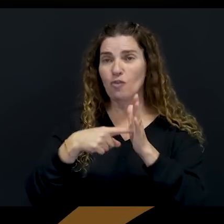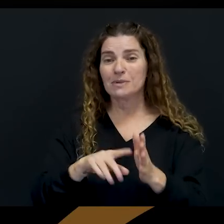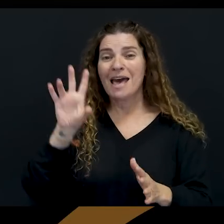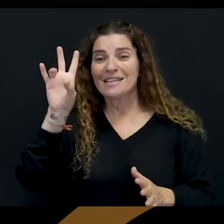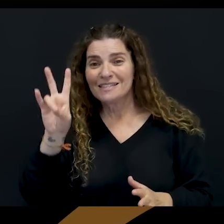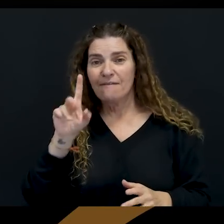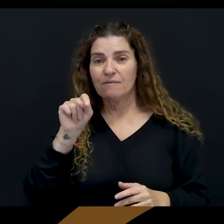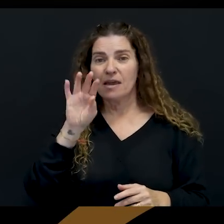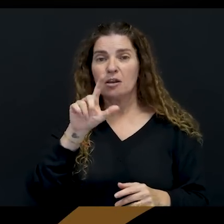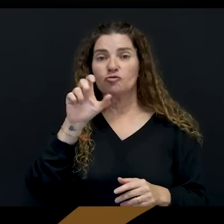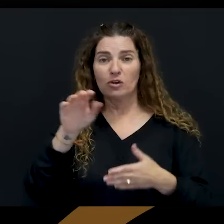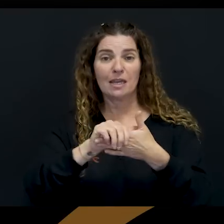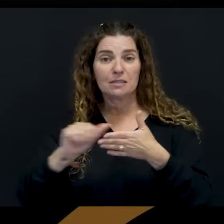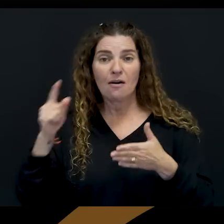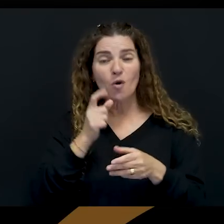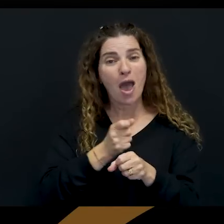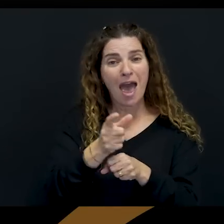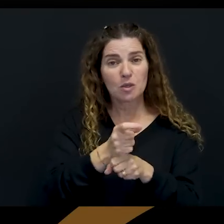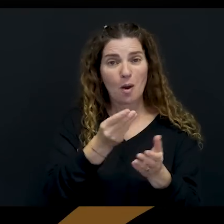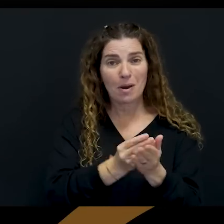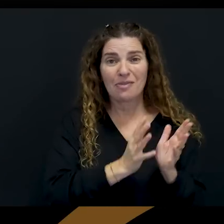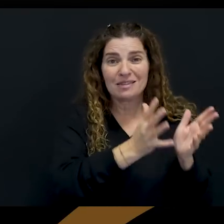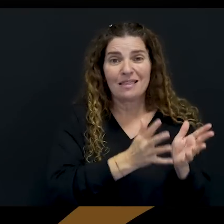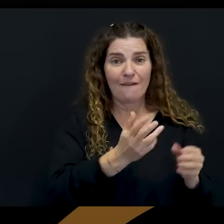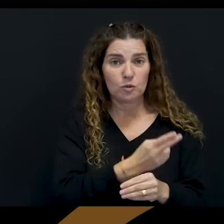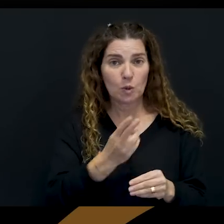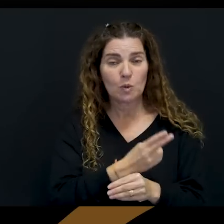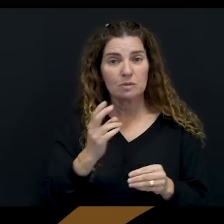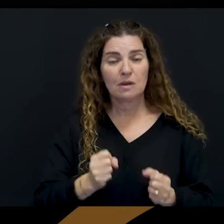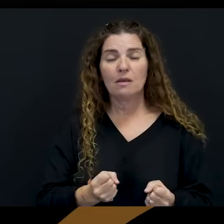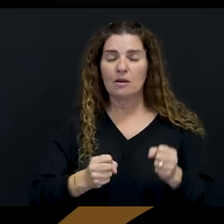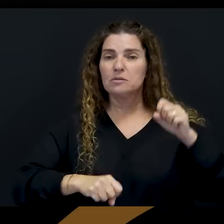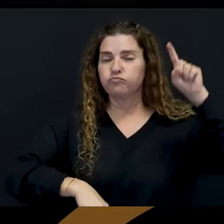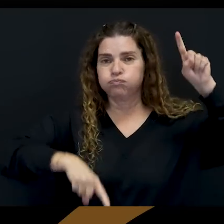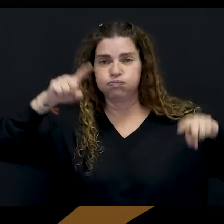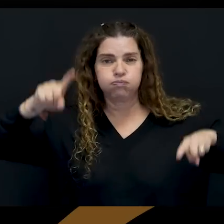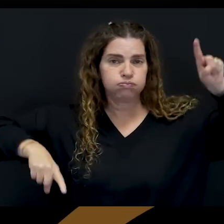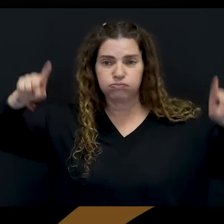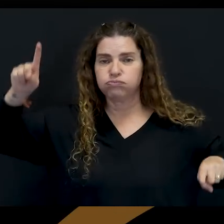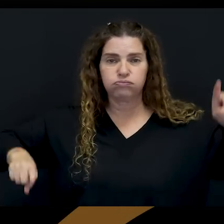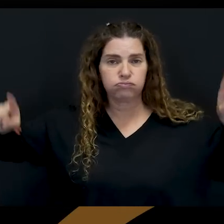$7 trillion in annual disposable income. It is a vast and often underserved market